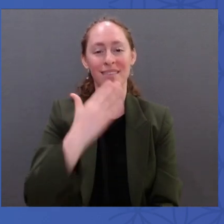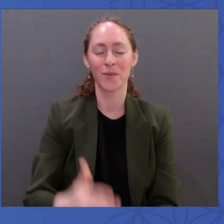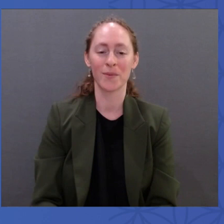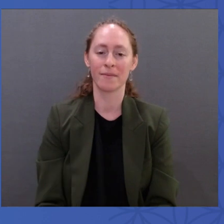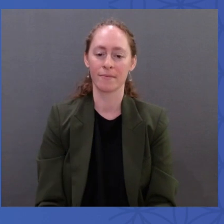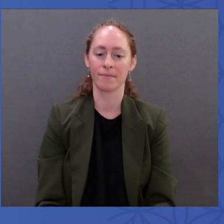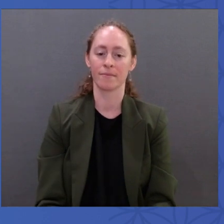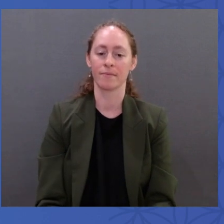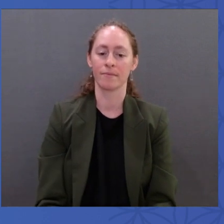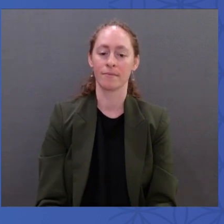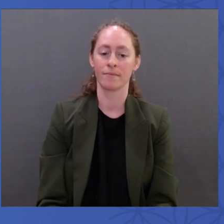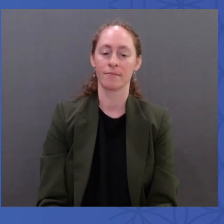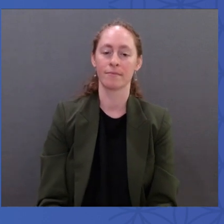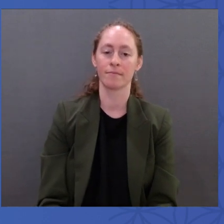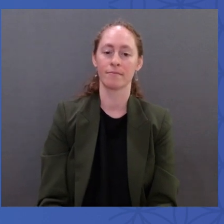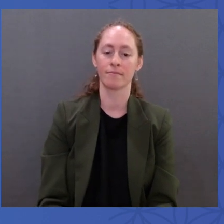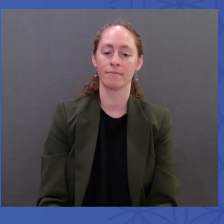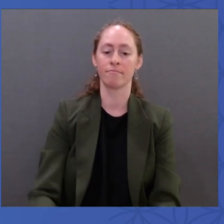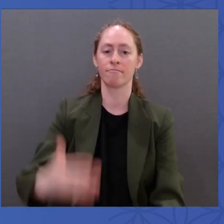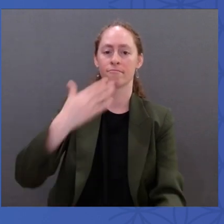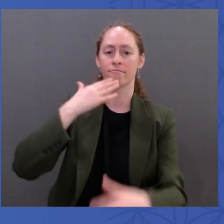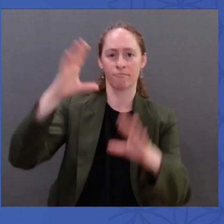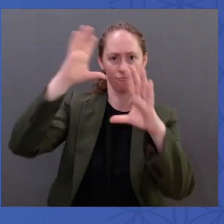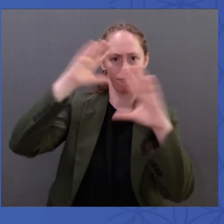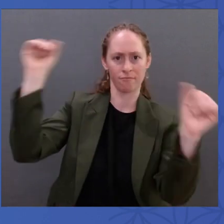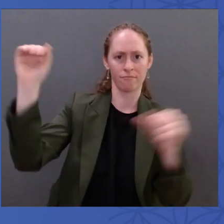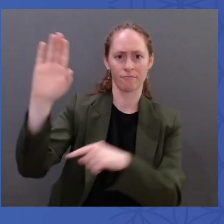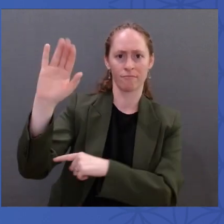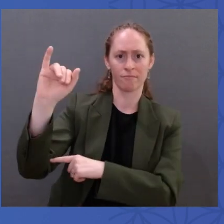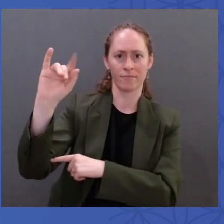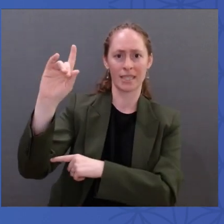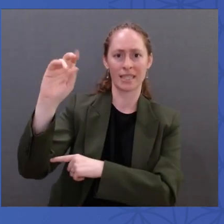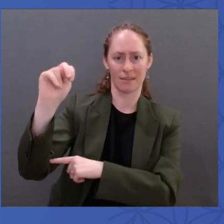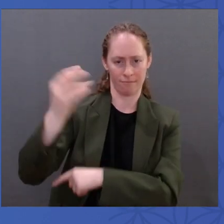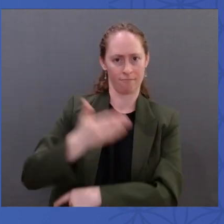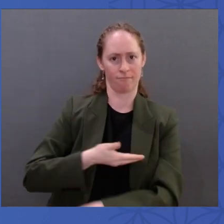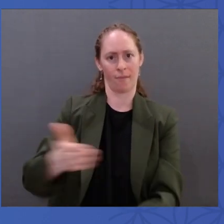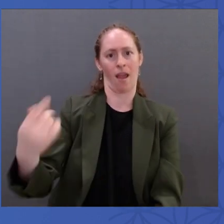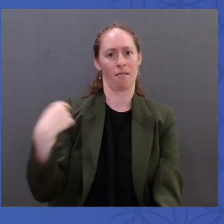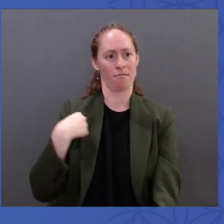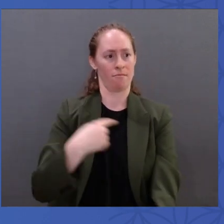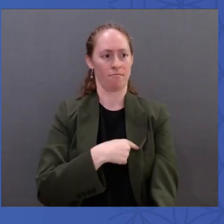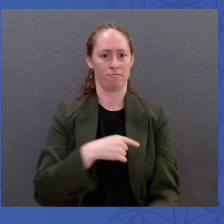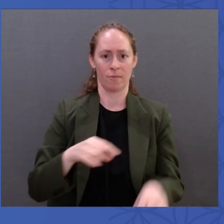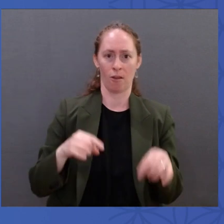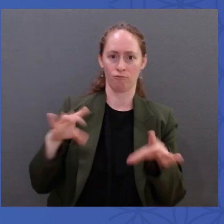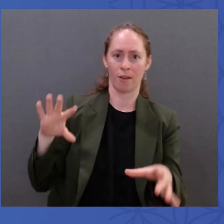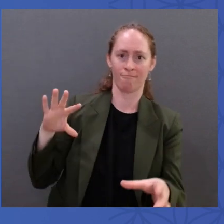to join the launch of the Indo-Pacific Economic Framework. Thank you also to Prime Minister Kishida